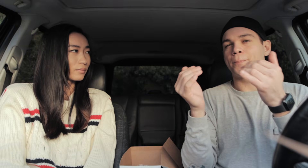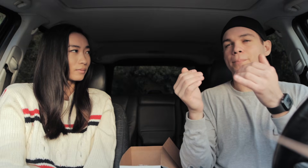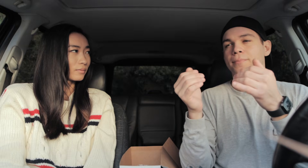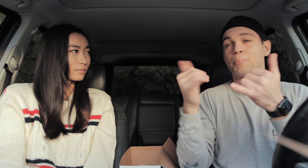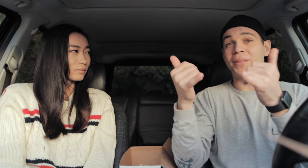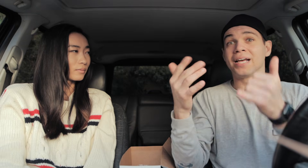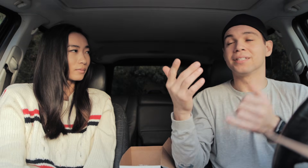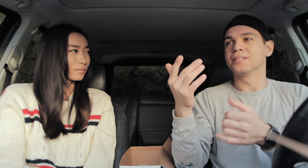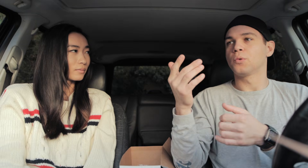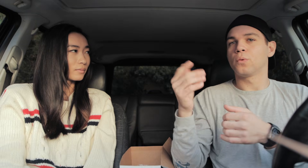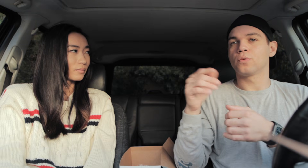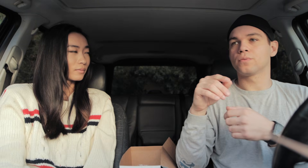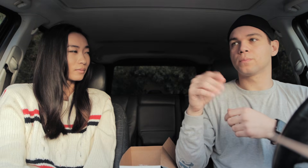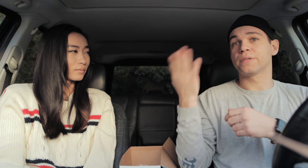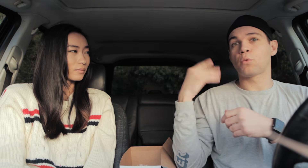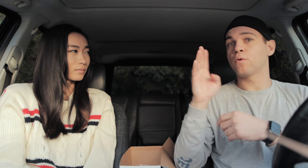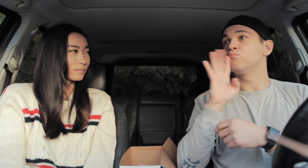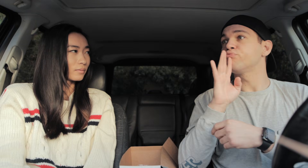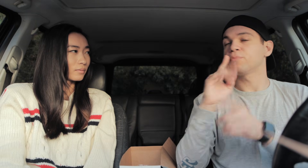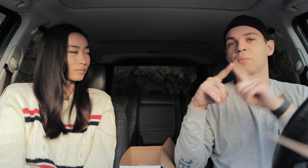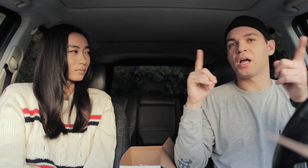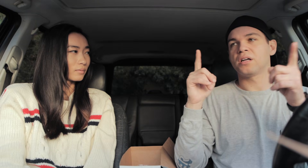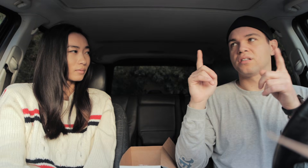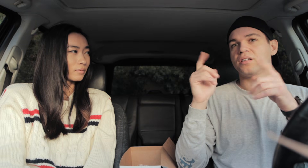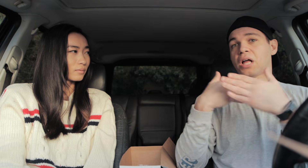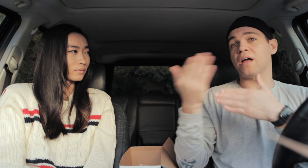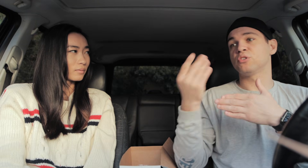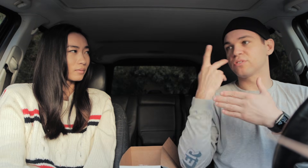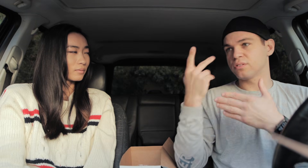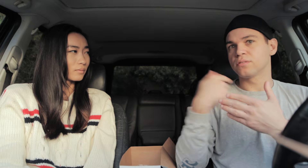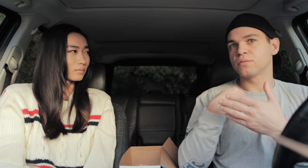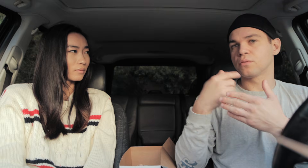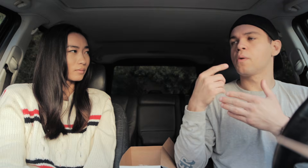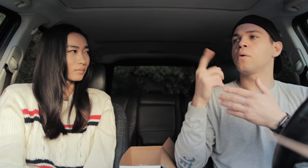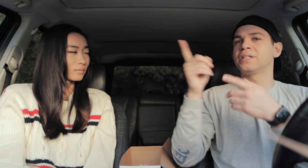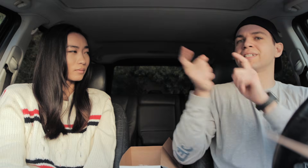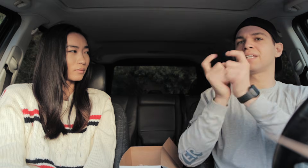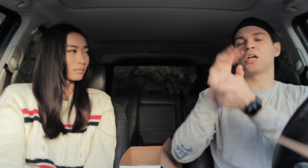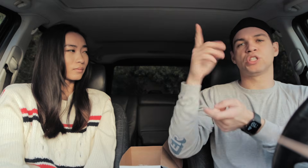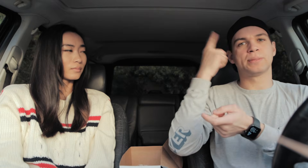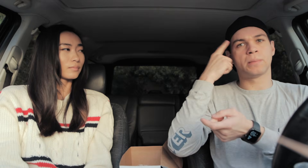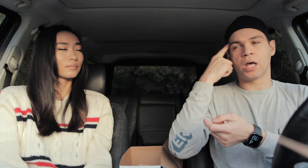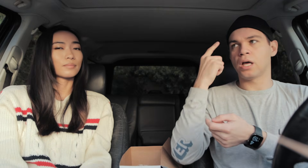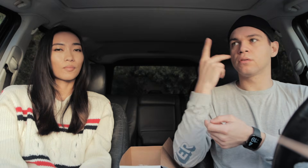some plays were spoken before but after seeing me, he changed his mind